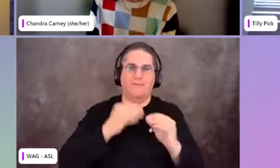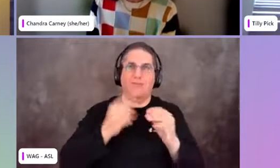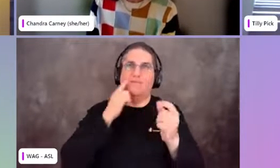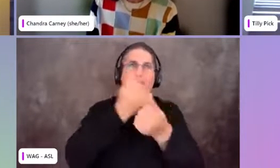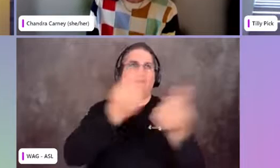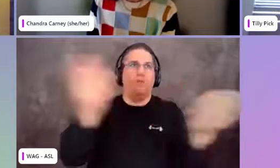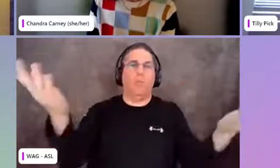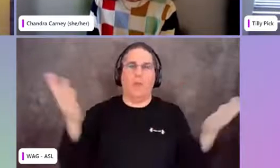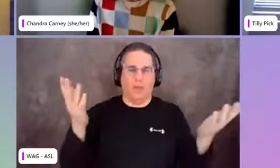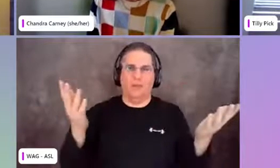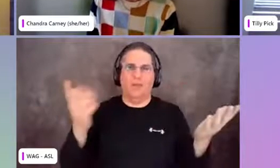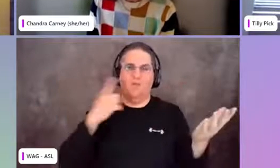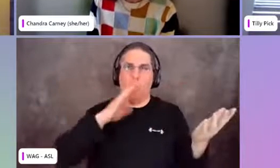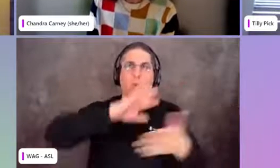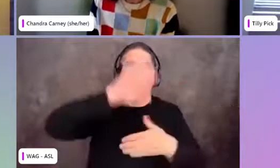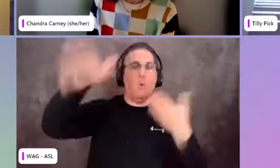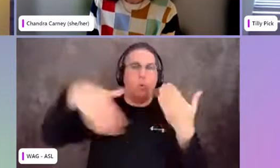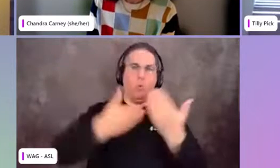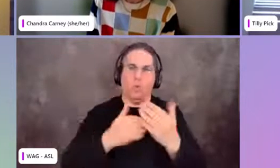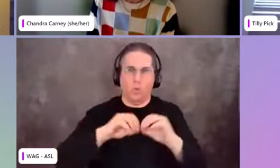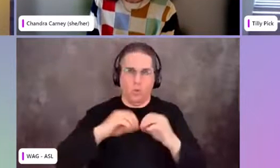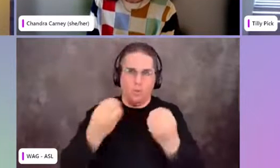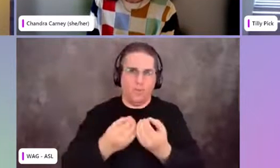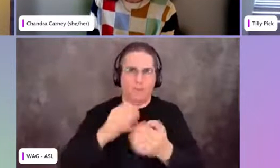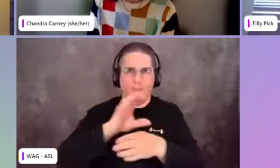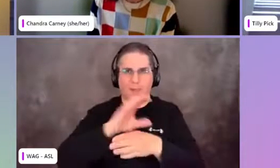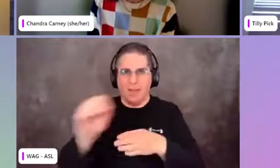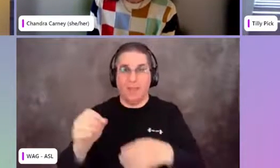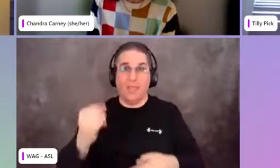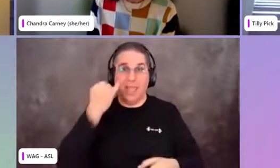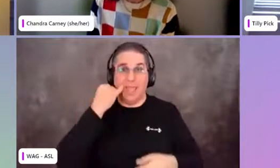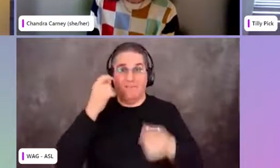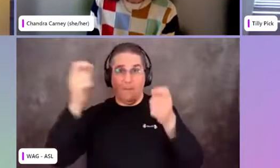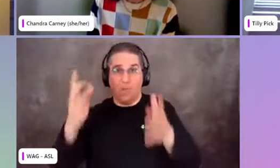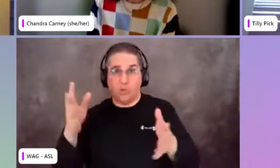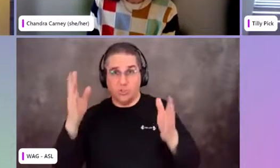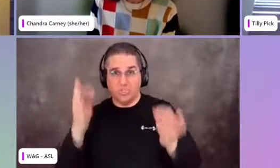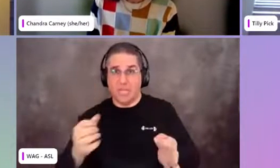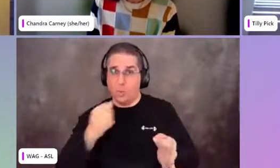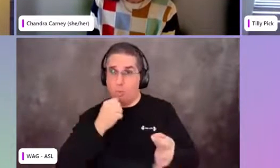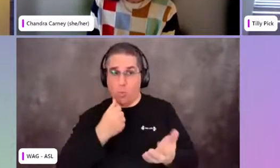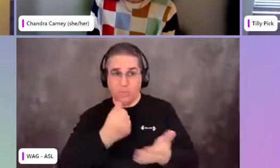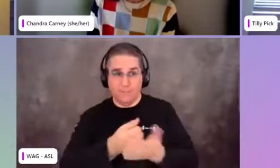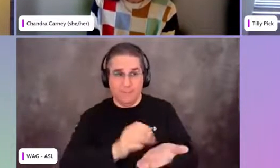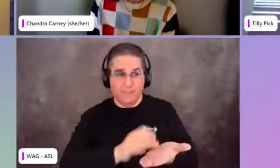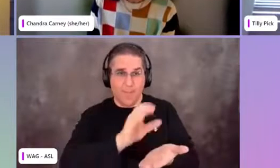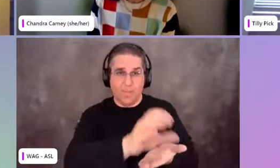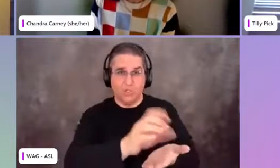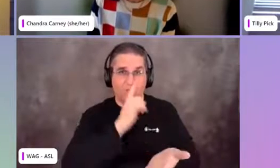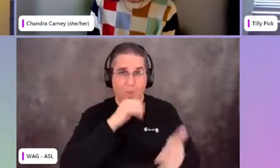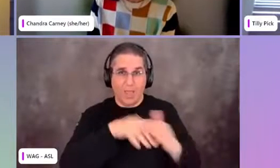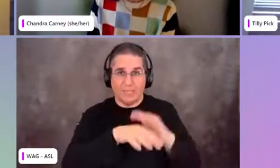[SARAH] I agree with the other ones, and realize that their team effort and something that you and